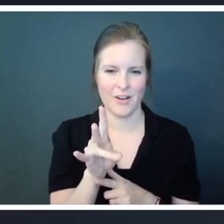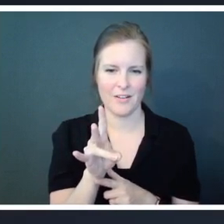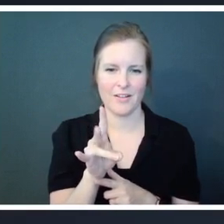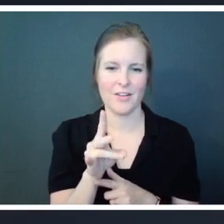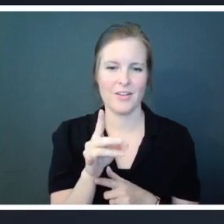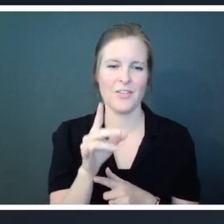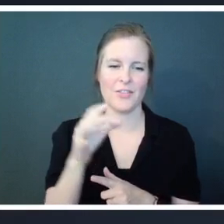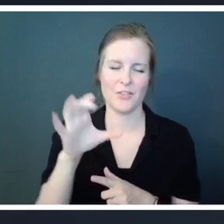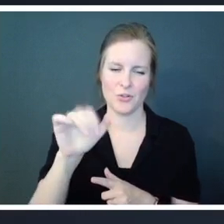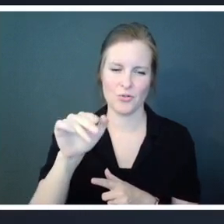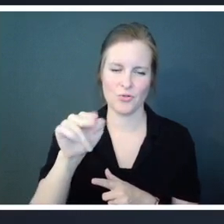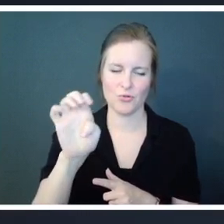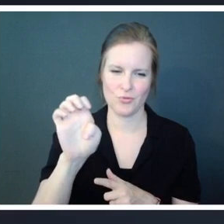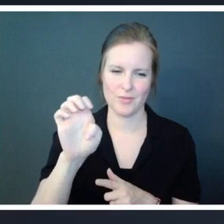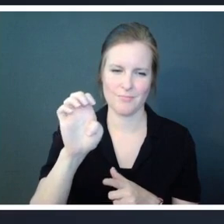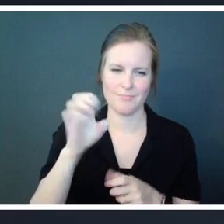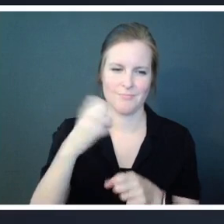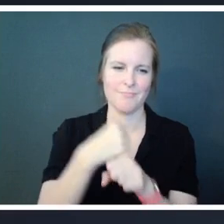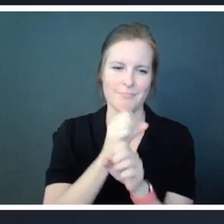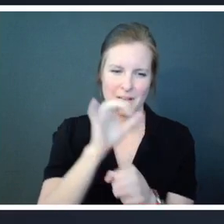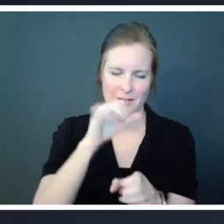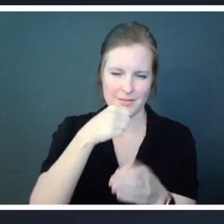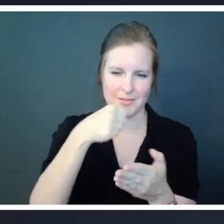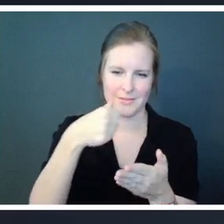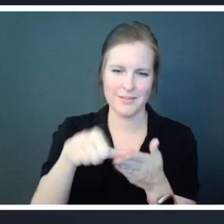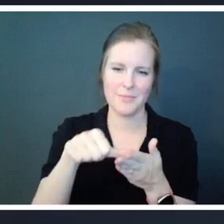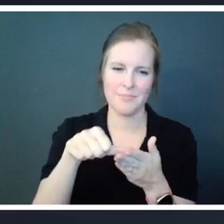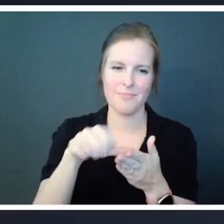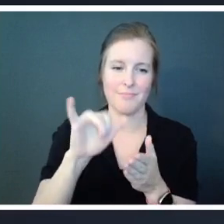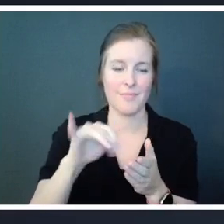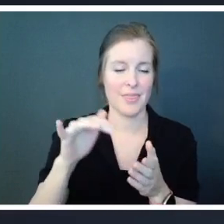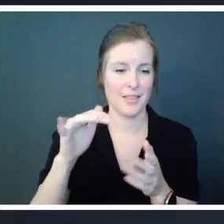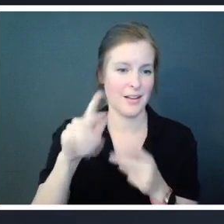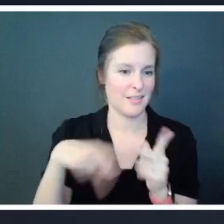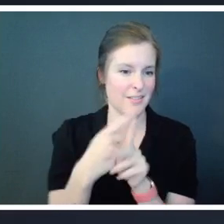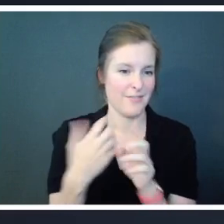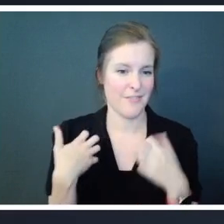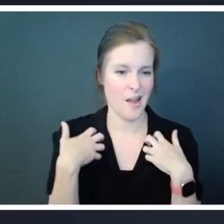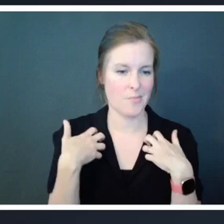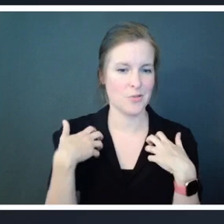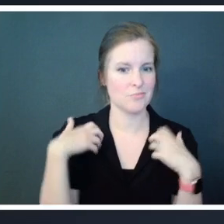that point on, conservation-themed stamps were issued regularly, featuring specific animals